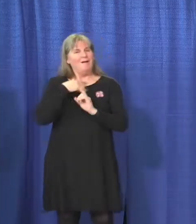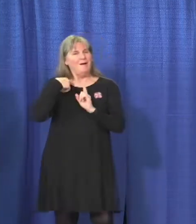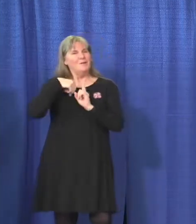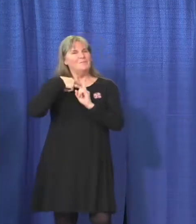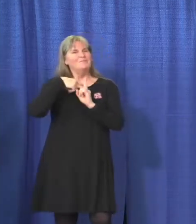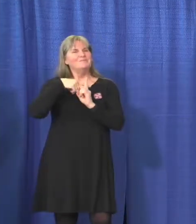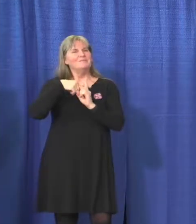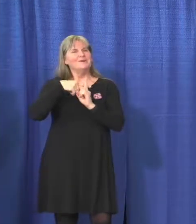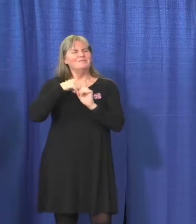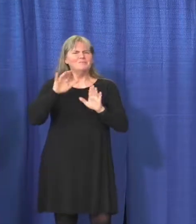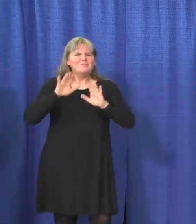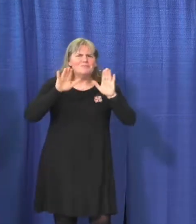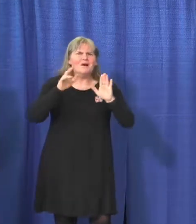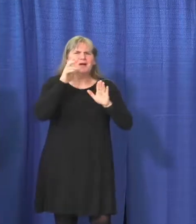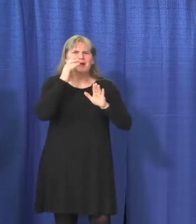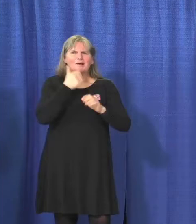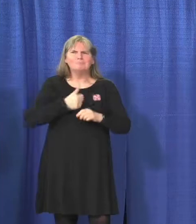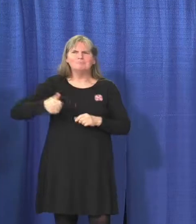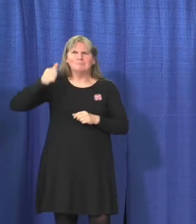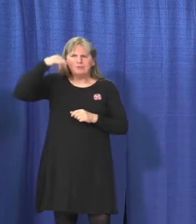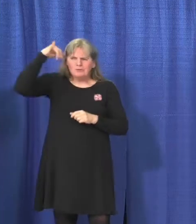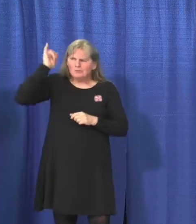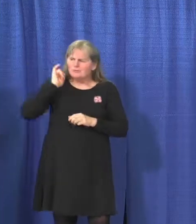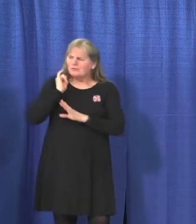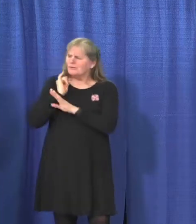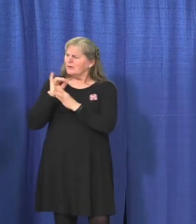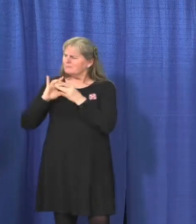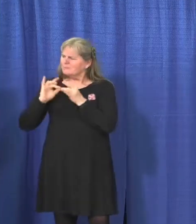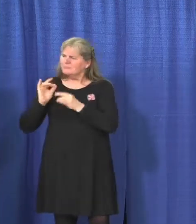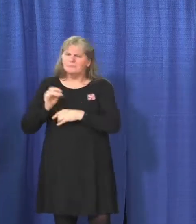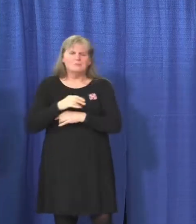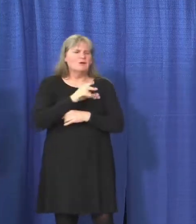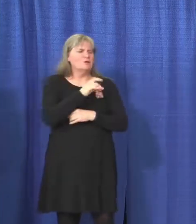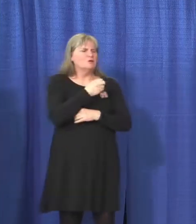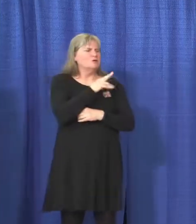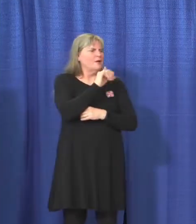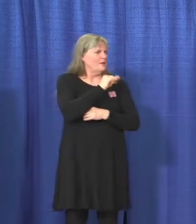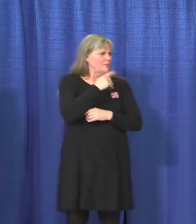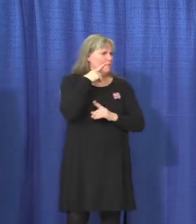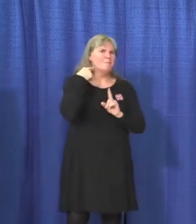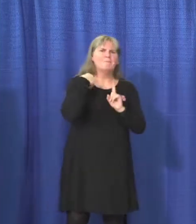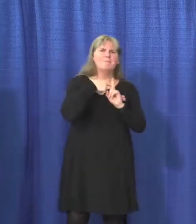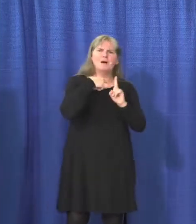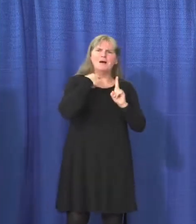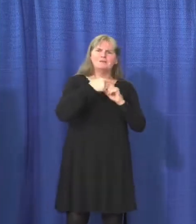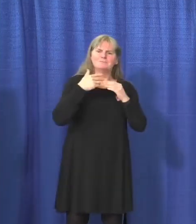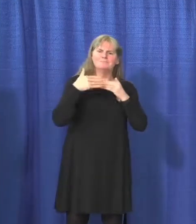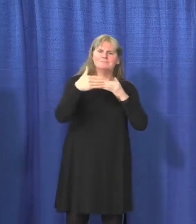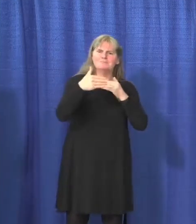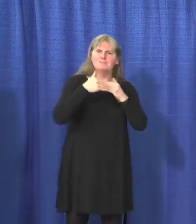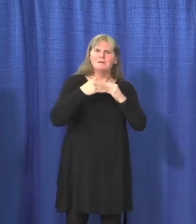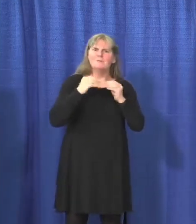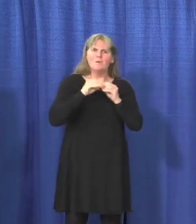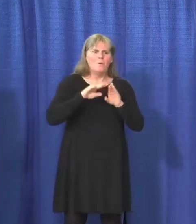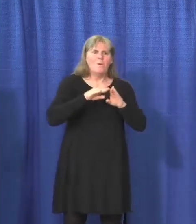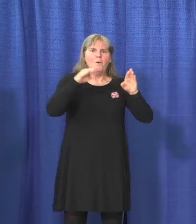silver and Doctor Hanley share their optimism about lifting restrictions. That is as the vaccine rollout